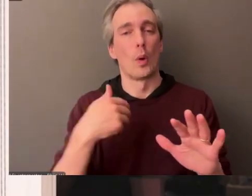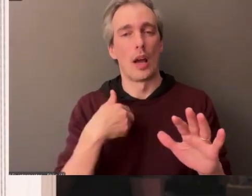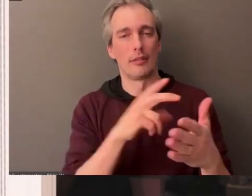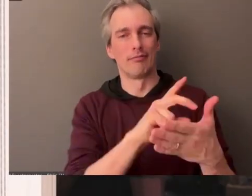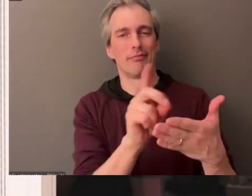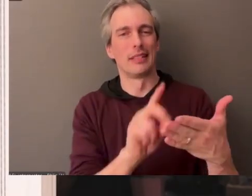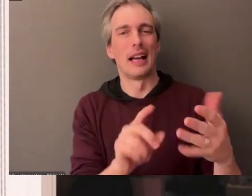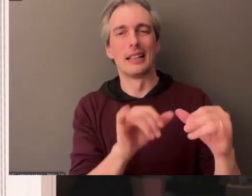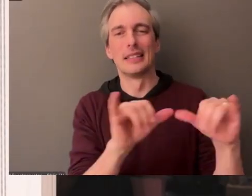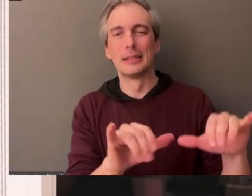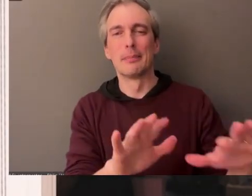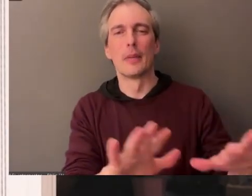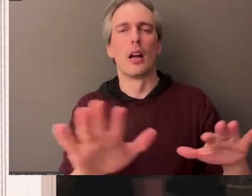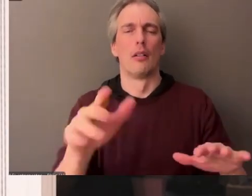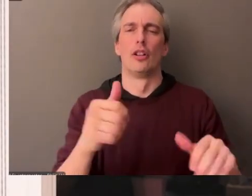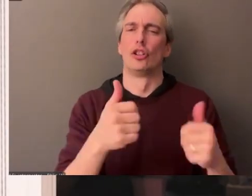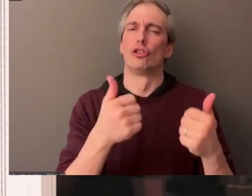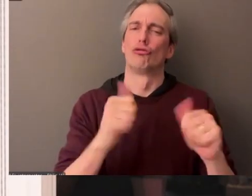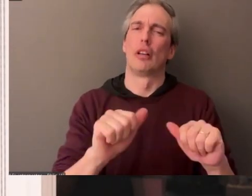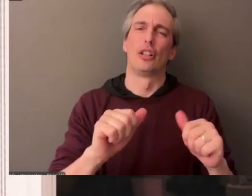They had a design system component.